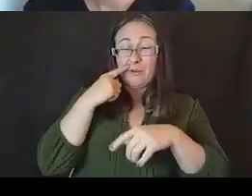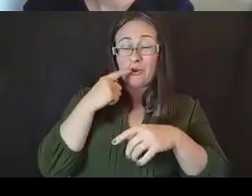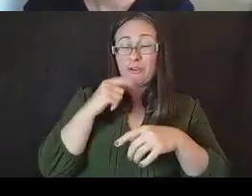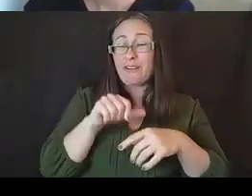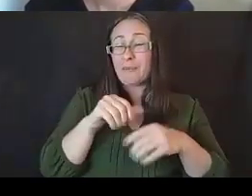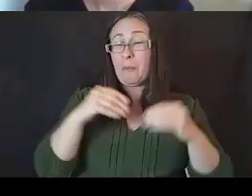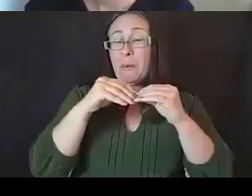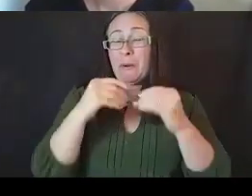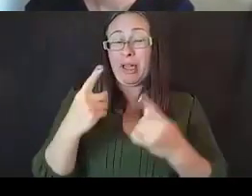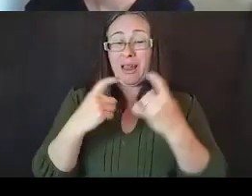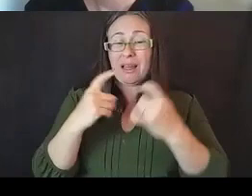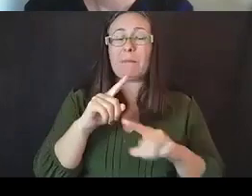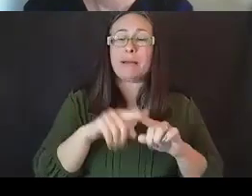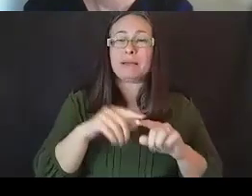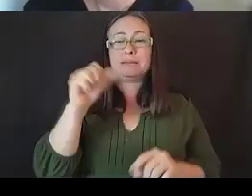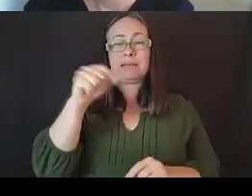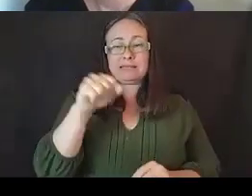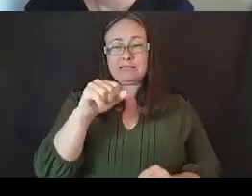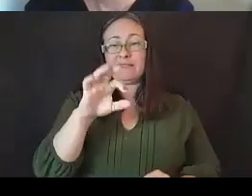And yes, our fiscal years are from ...